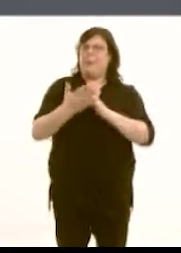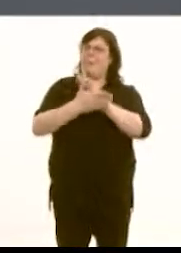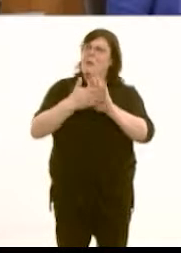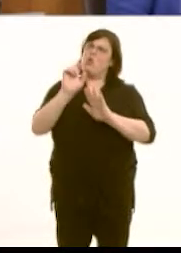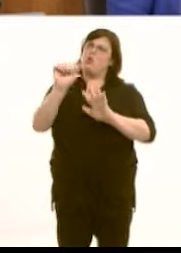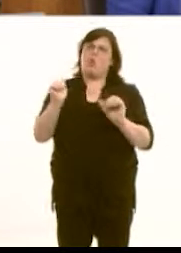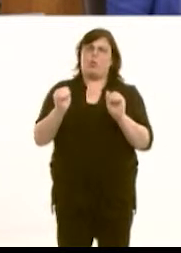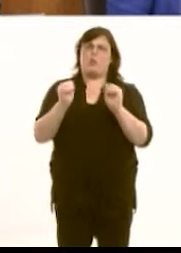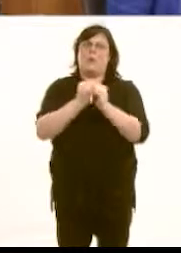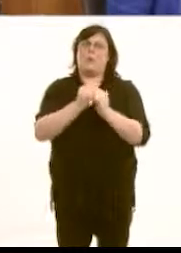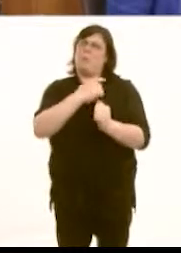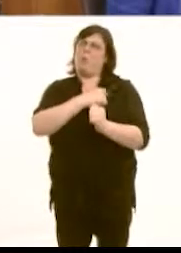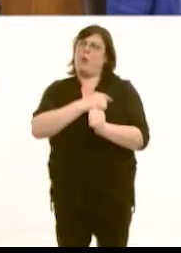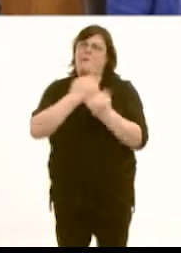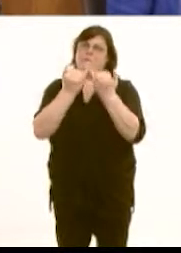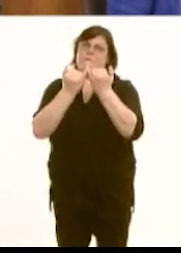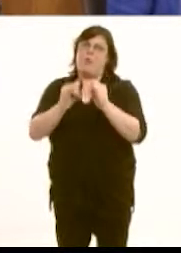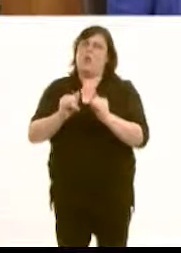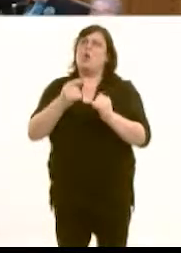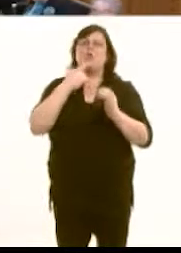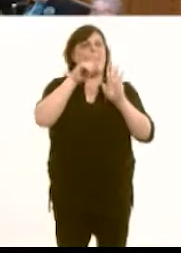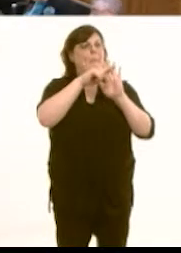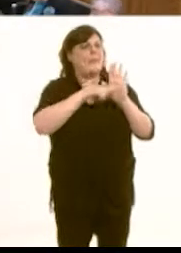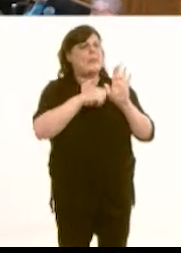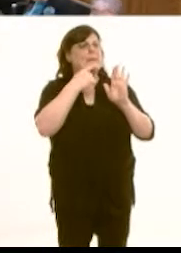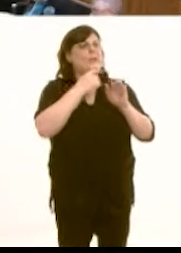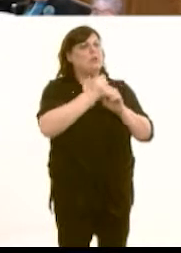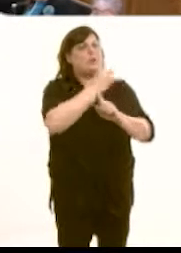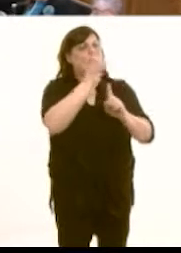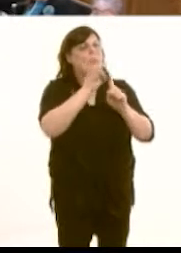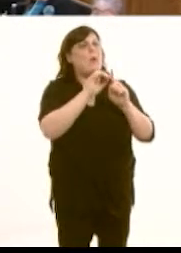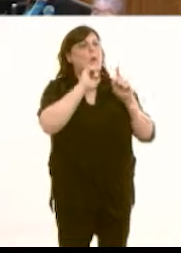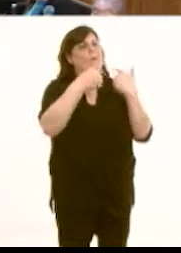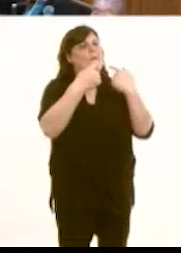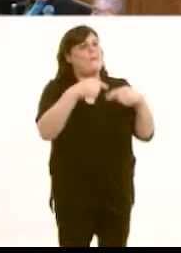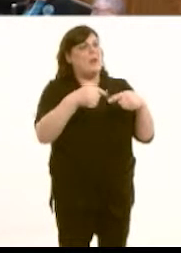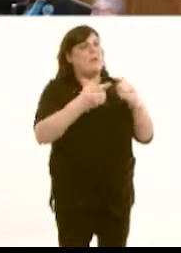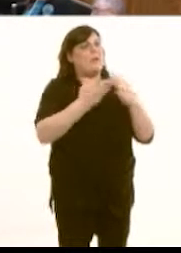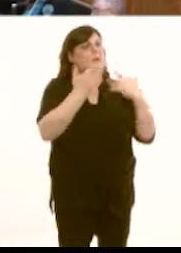Your manifesto said GP services would be available in the evenings and on Saturday mornings and